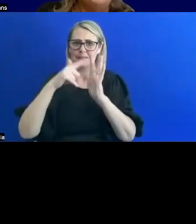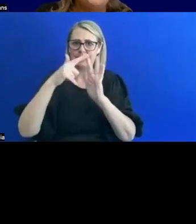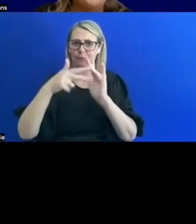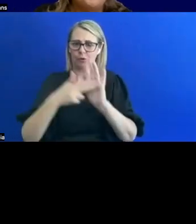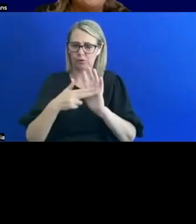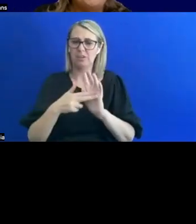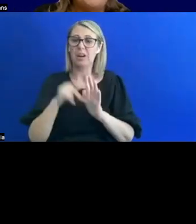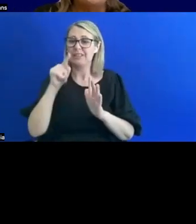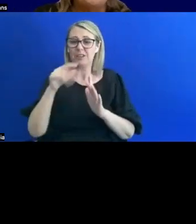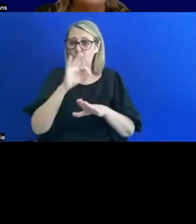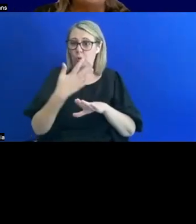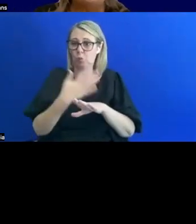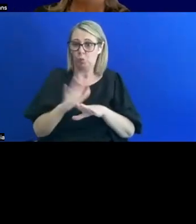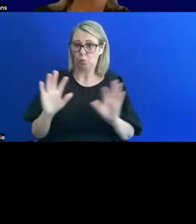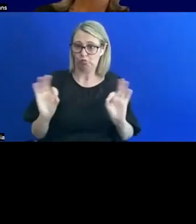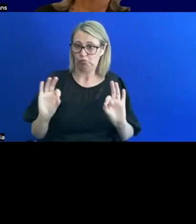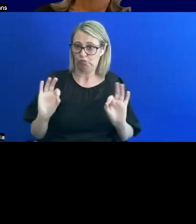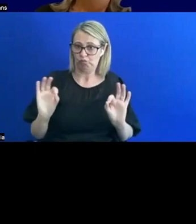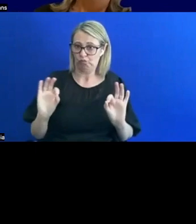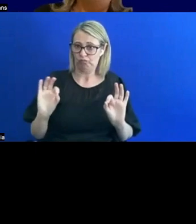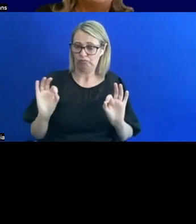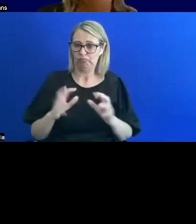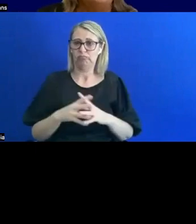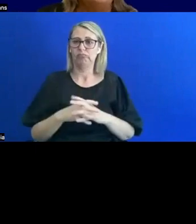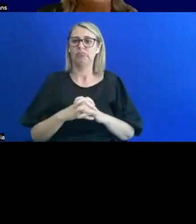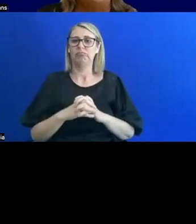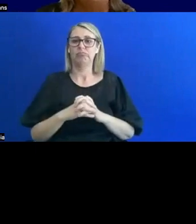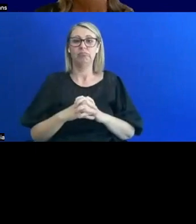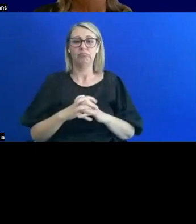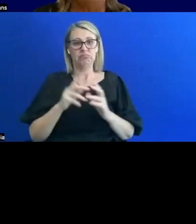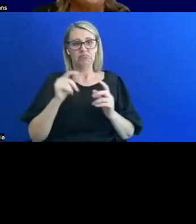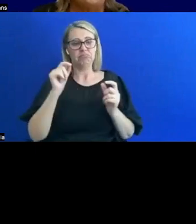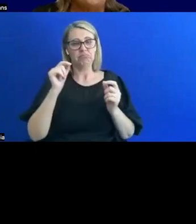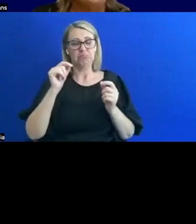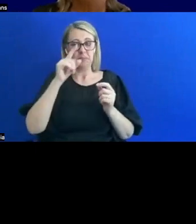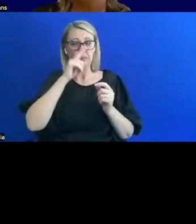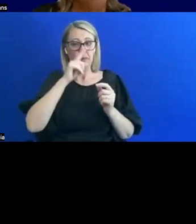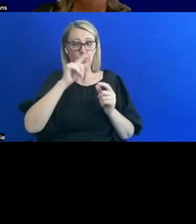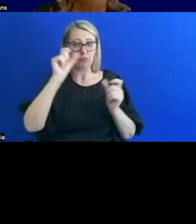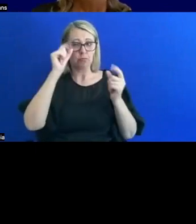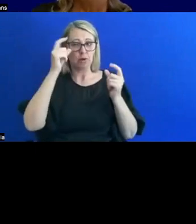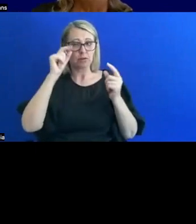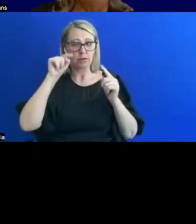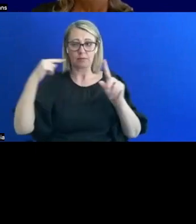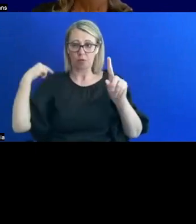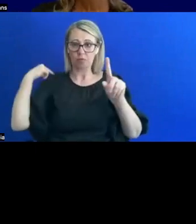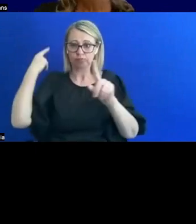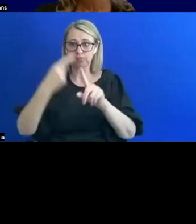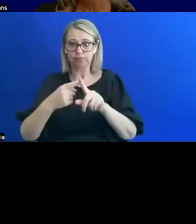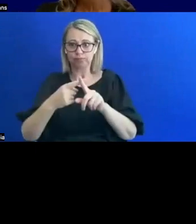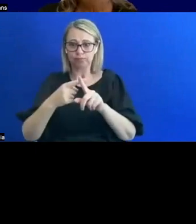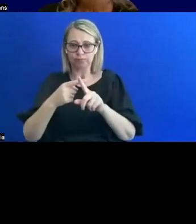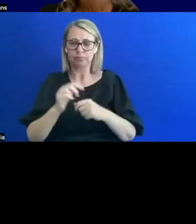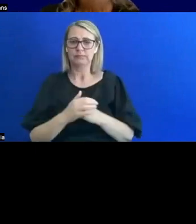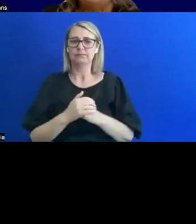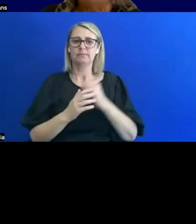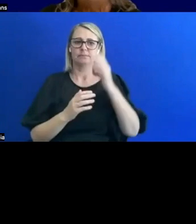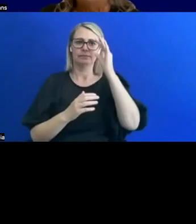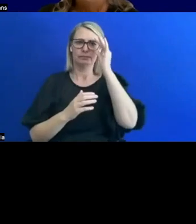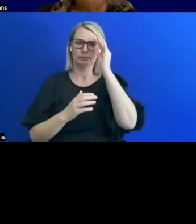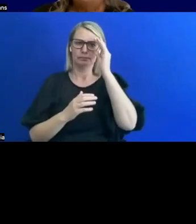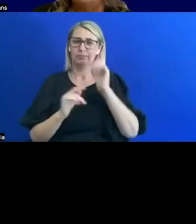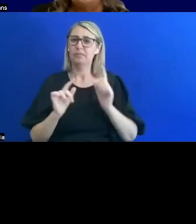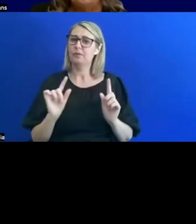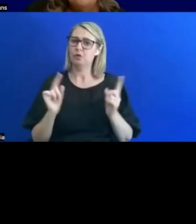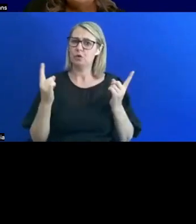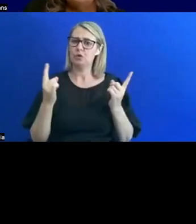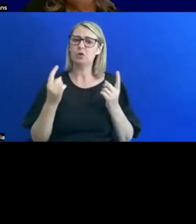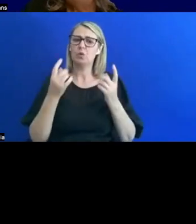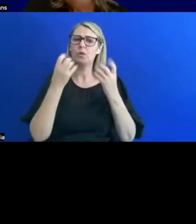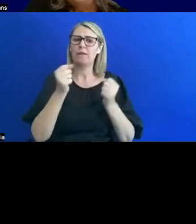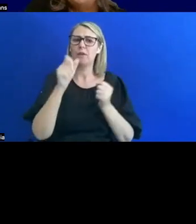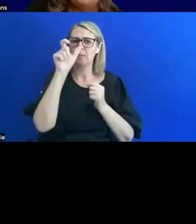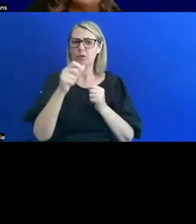is a topic that has been understood for a long while. So initially we have someone called Johann